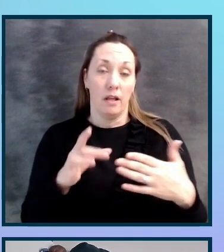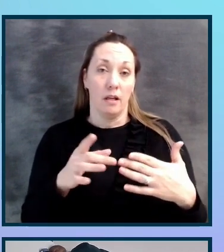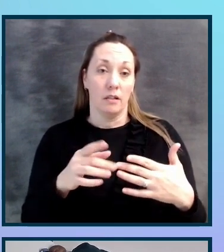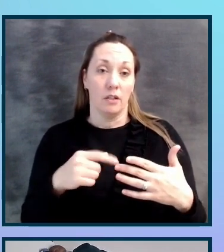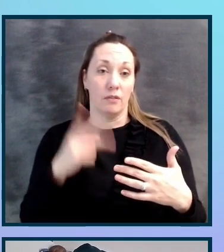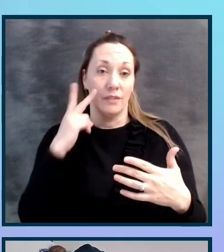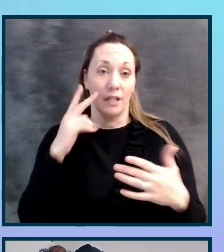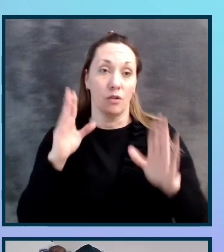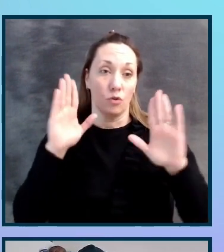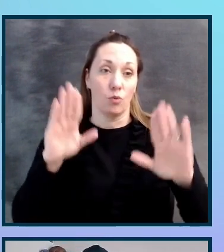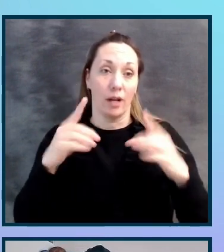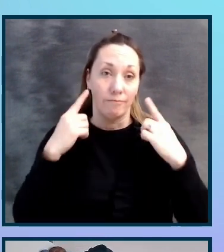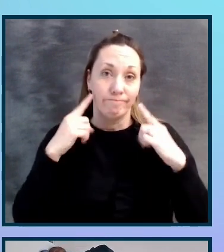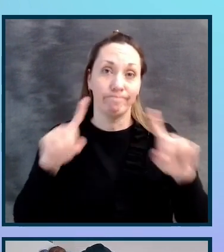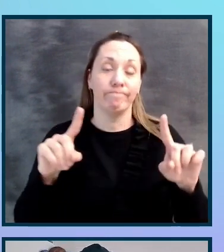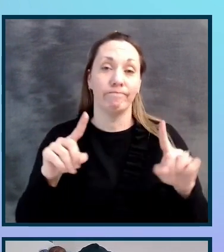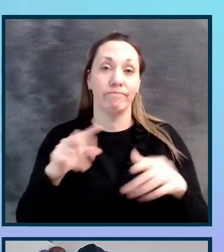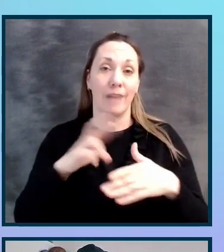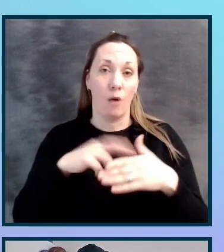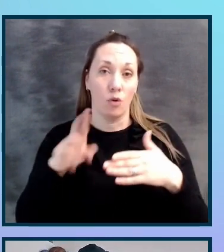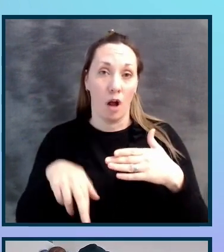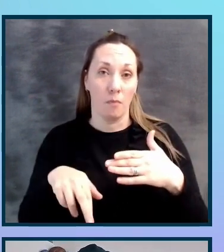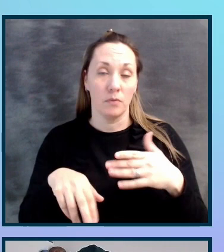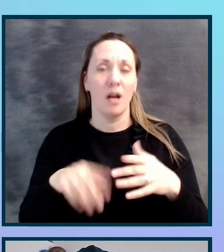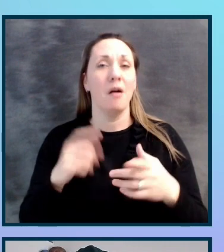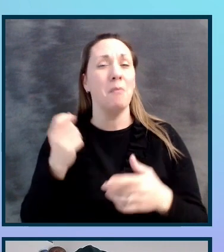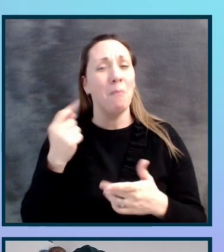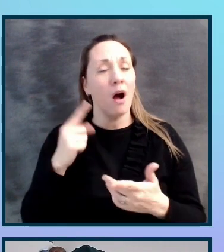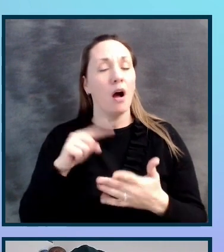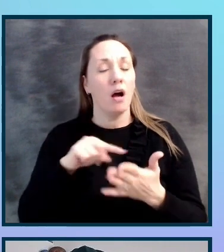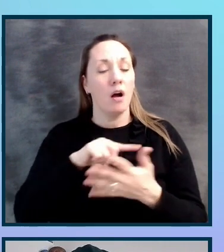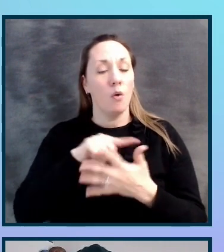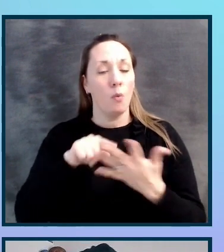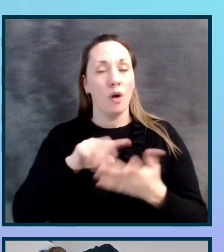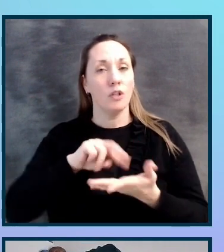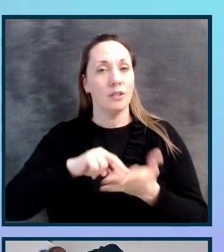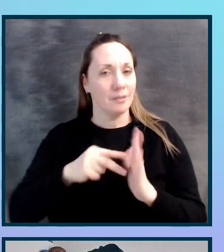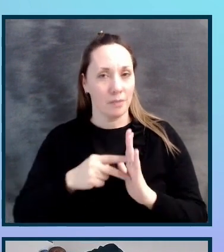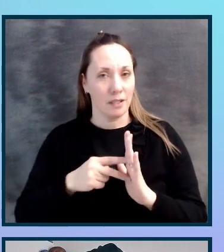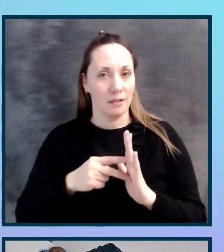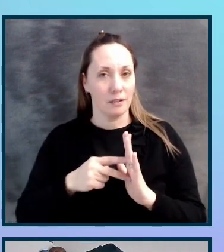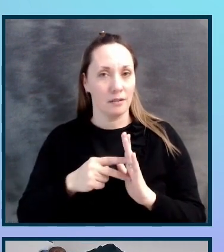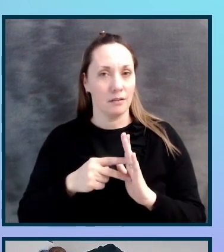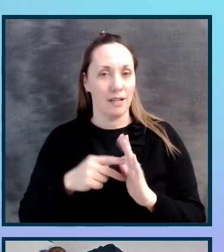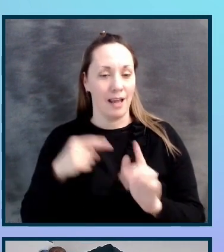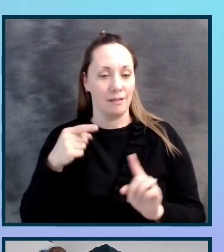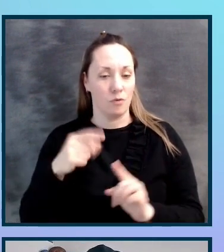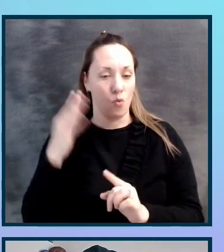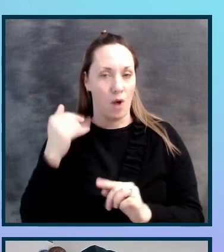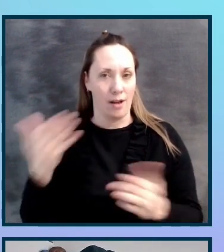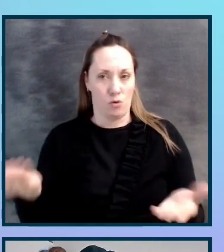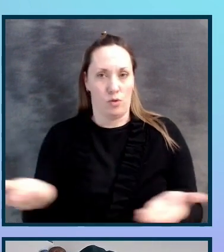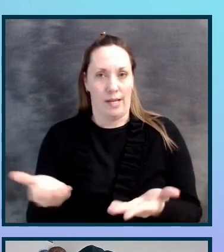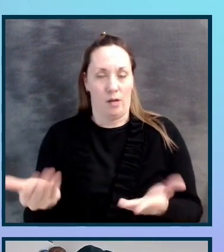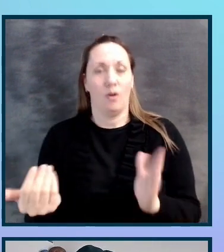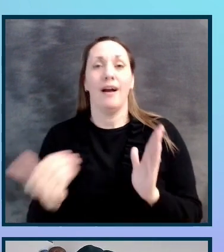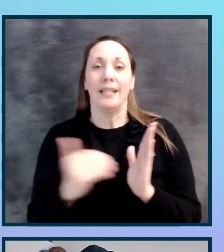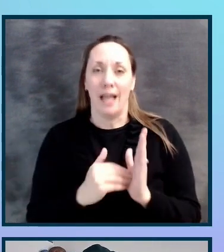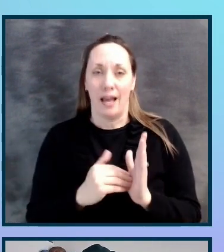So what does this all mean though, right? And why all of you're here and again, I've said the piece I wanted to say